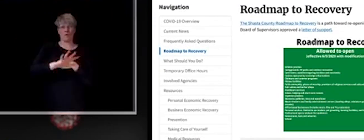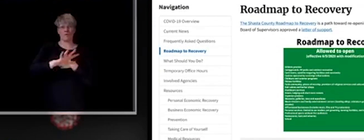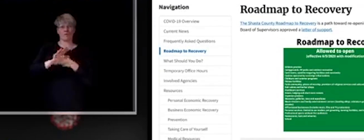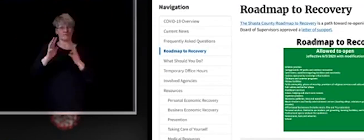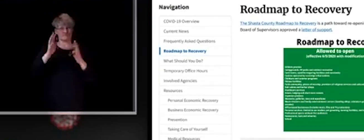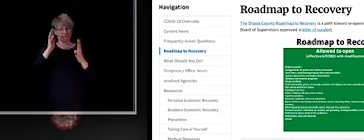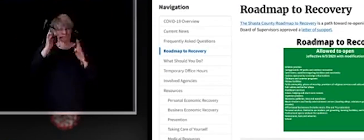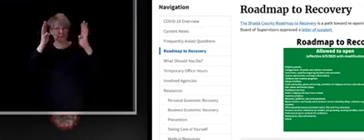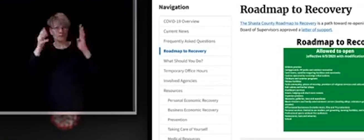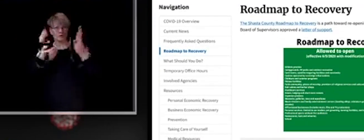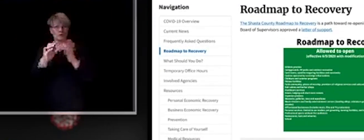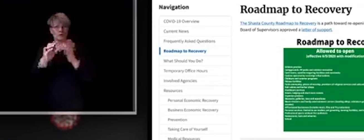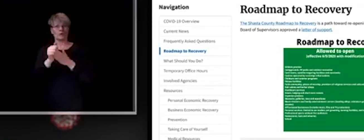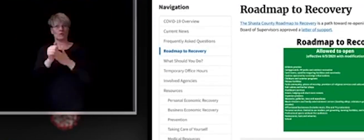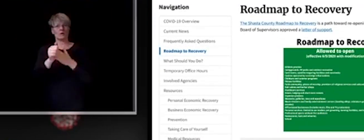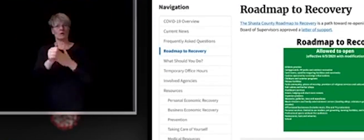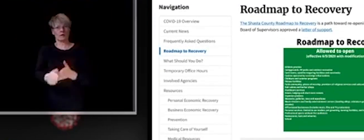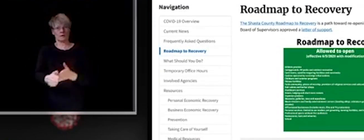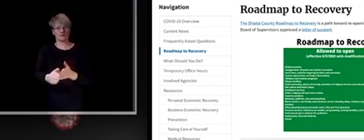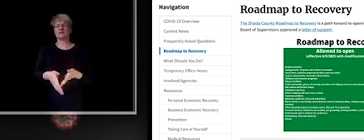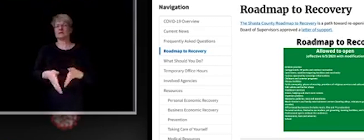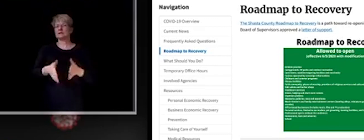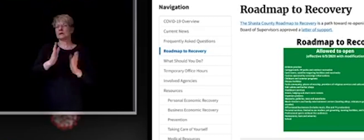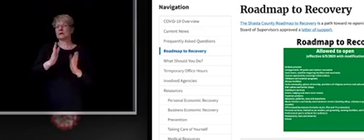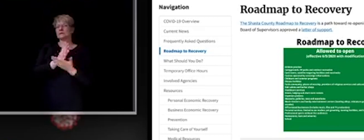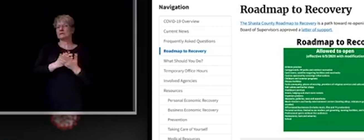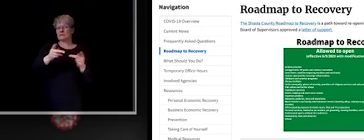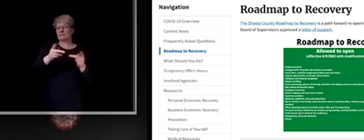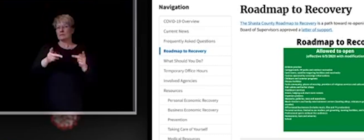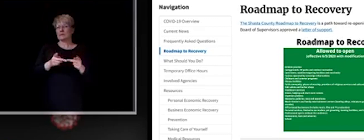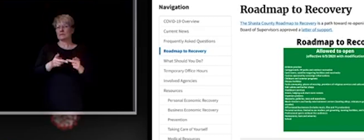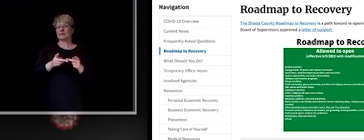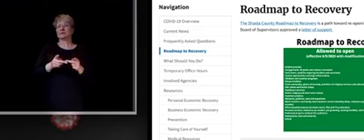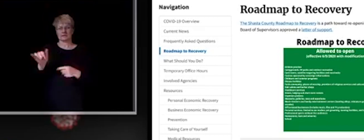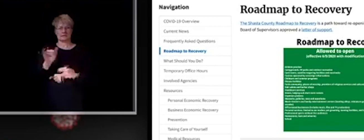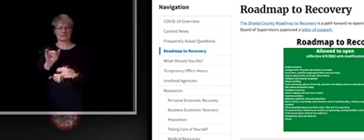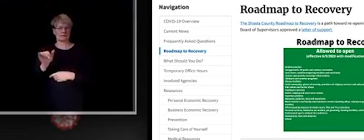that have variances in place, such as Shasta County. And to let folks know, in terms of